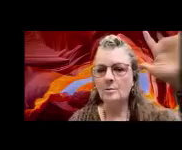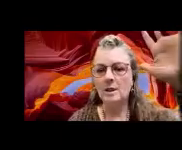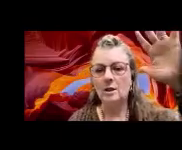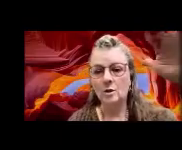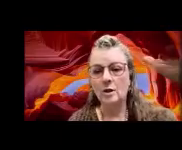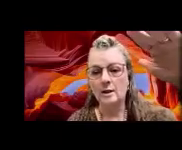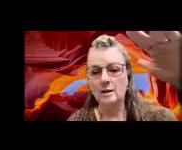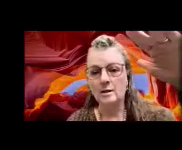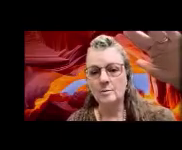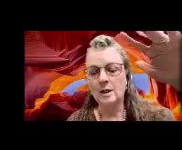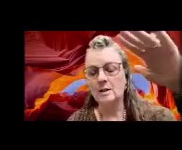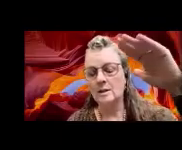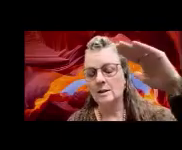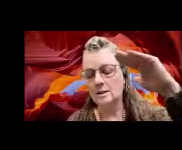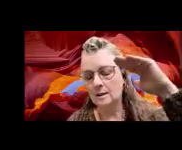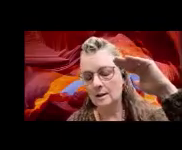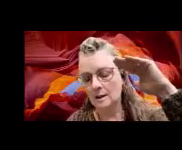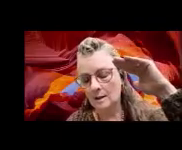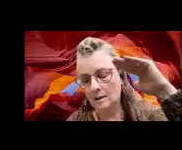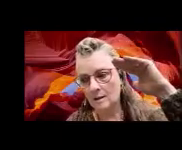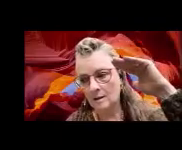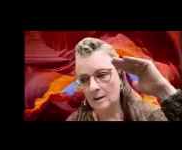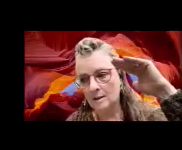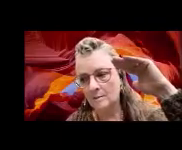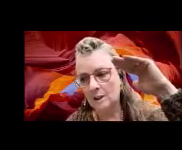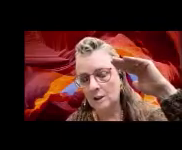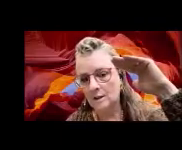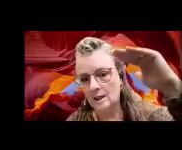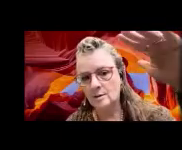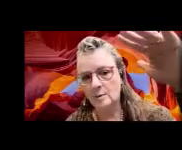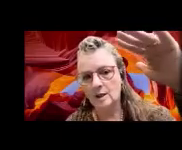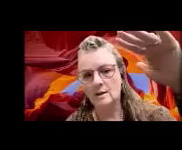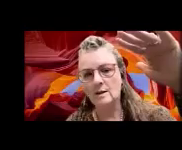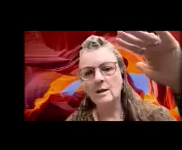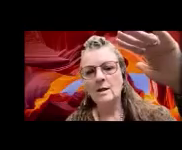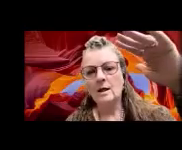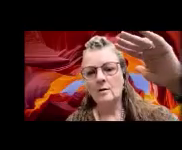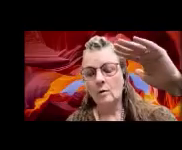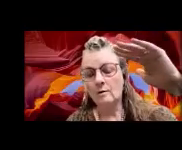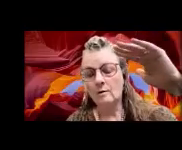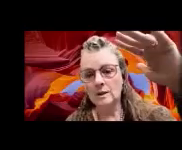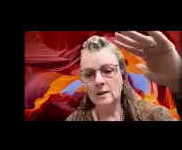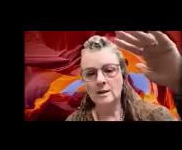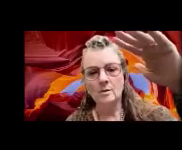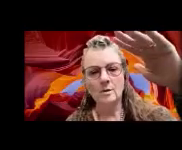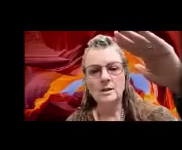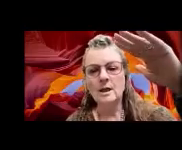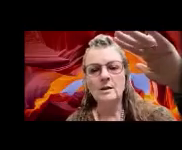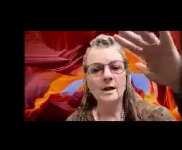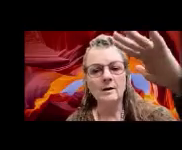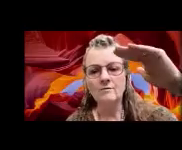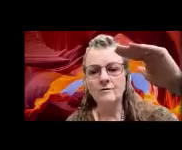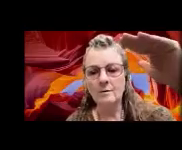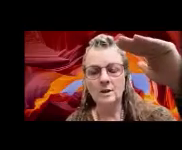to be good, because it's an it's something she's expert in and well versed in, and so it can sound like a fabulous